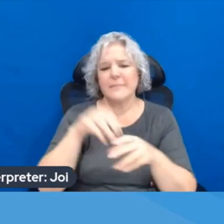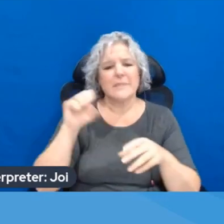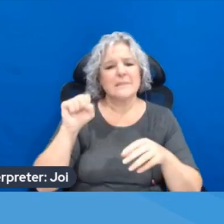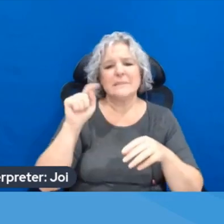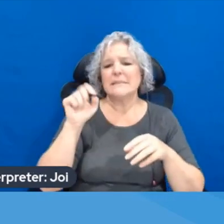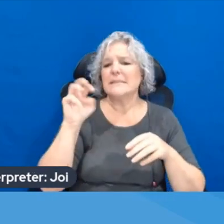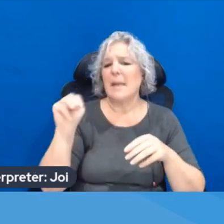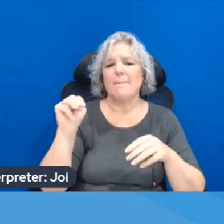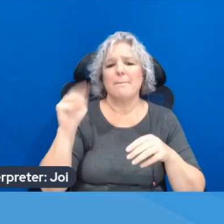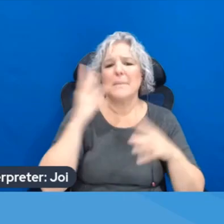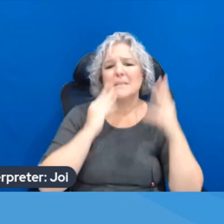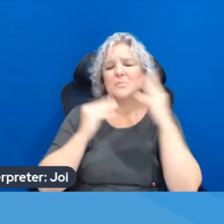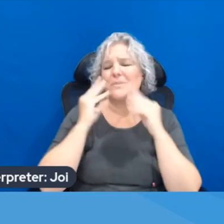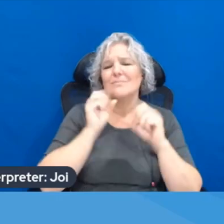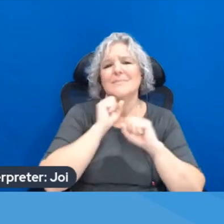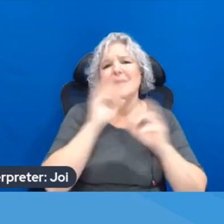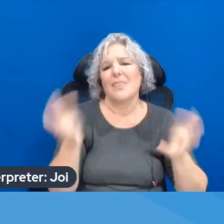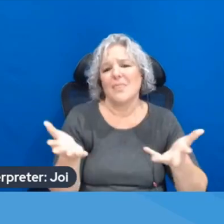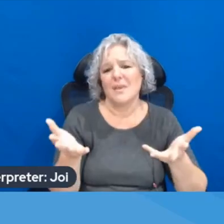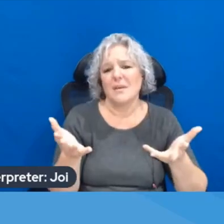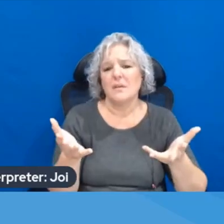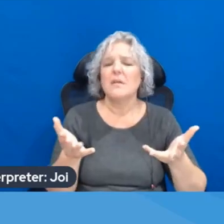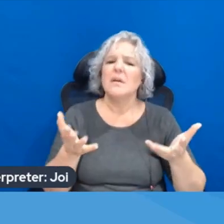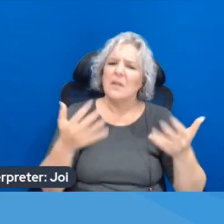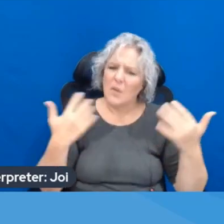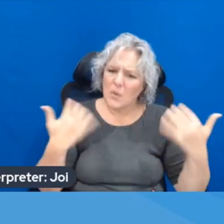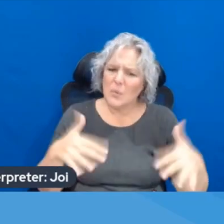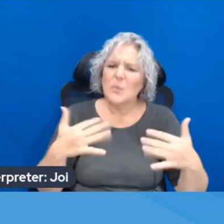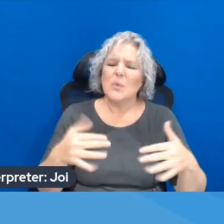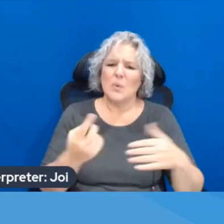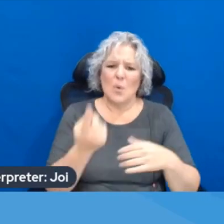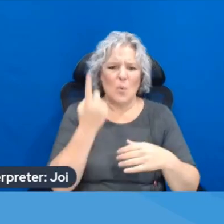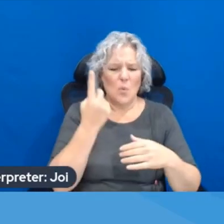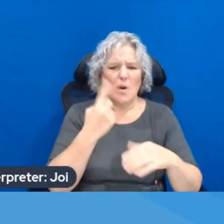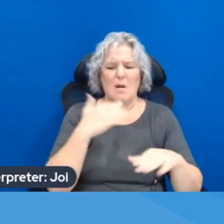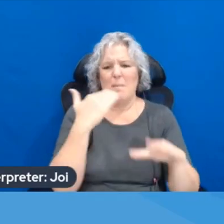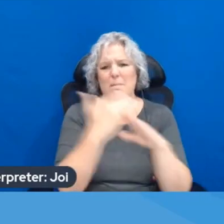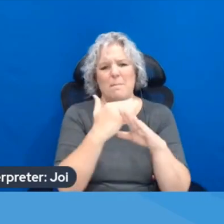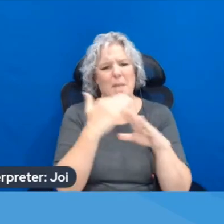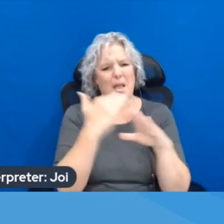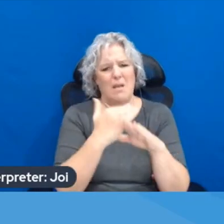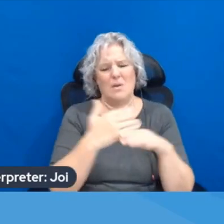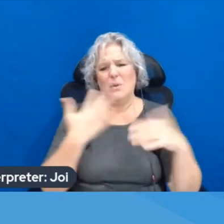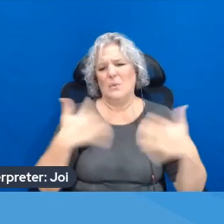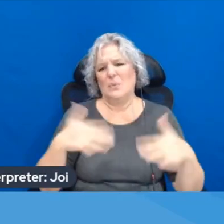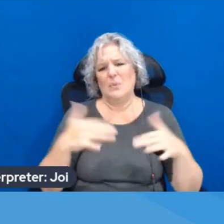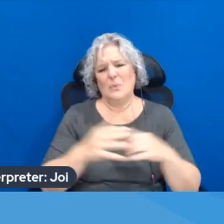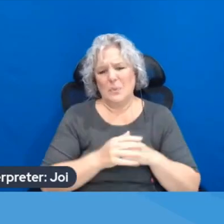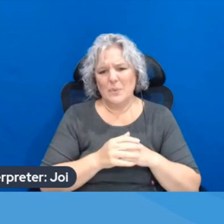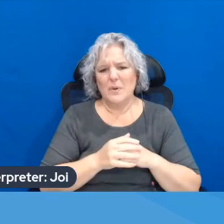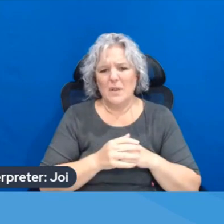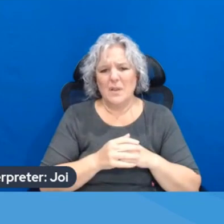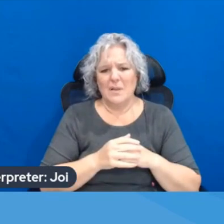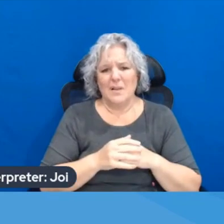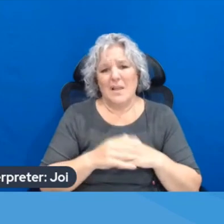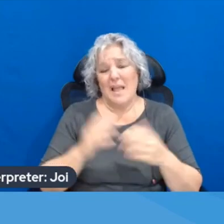And what we know as ableism is one of the biggest barriers as well as adult's own fear